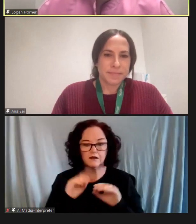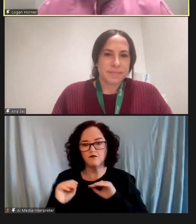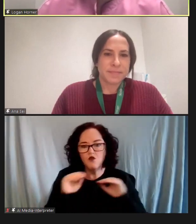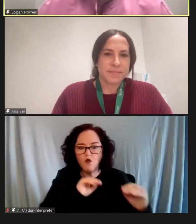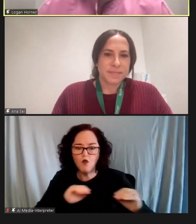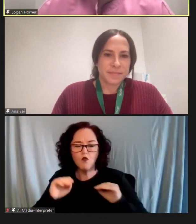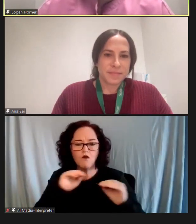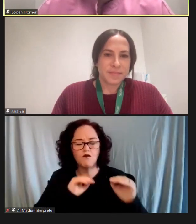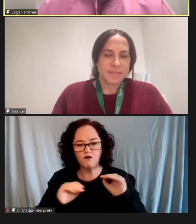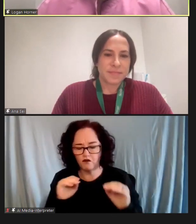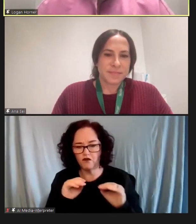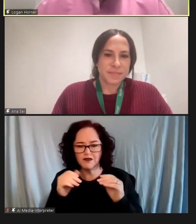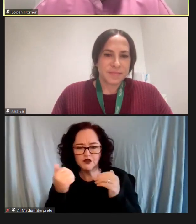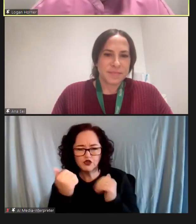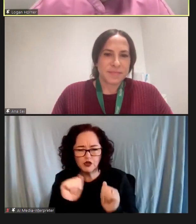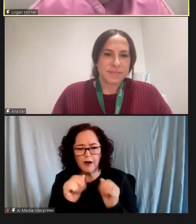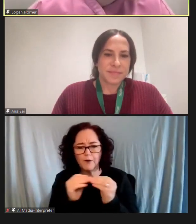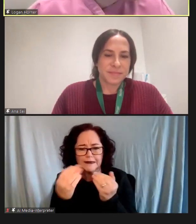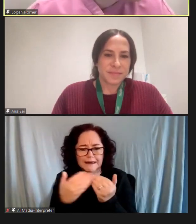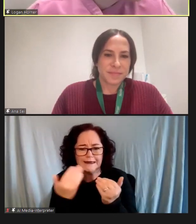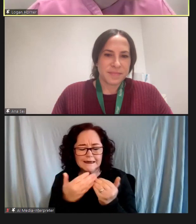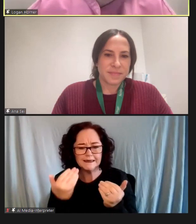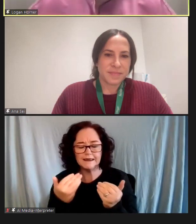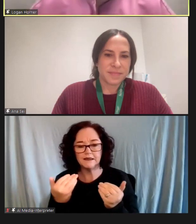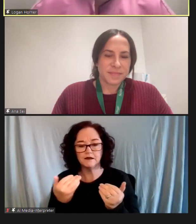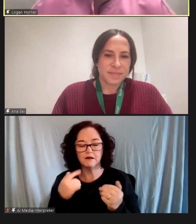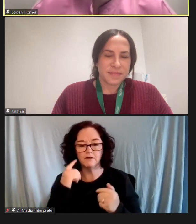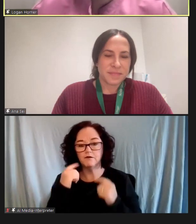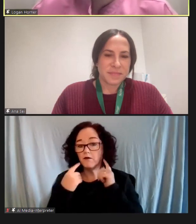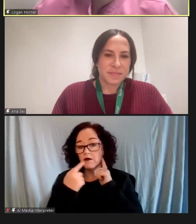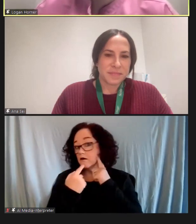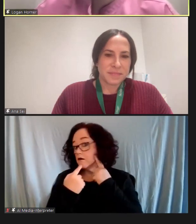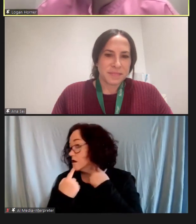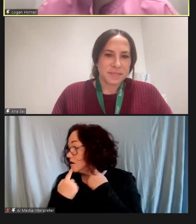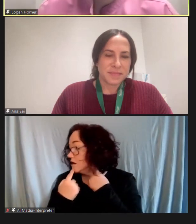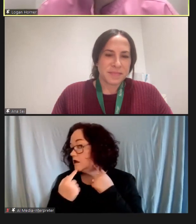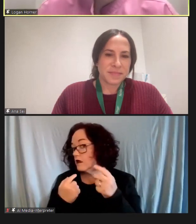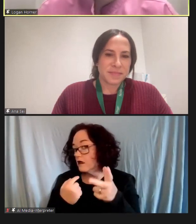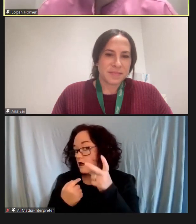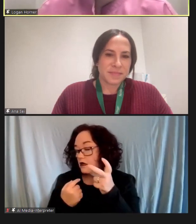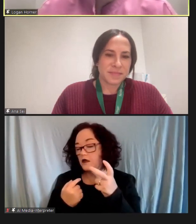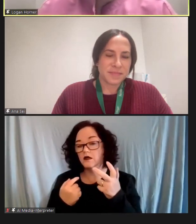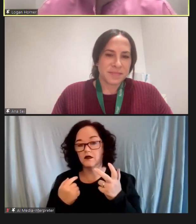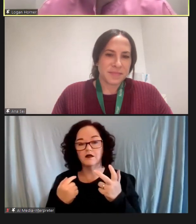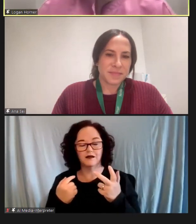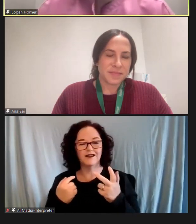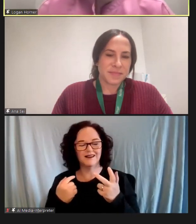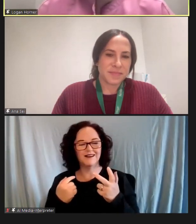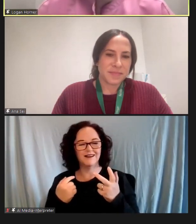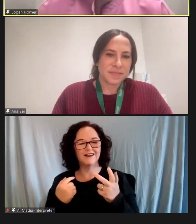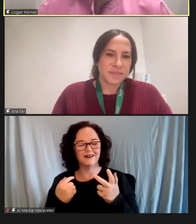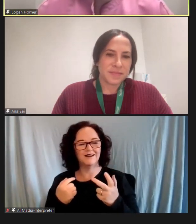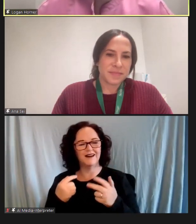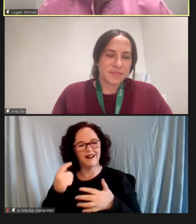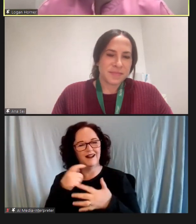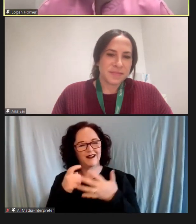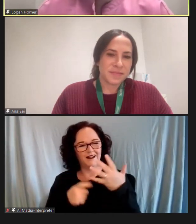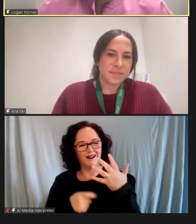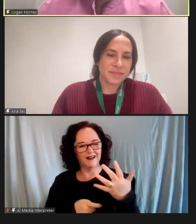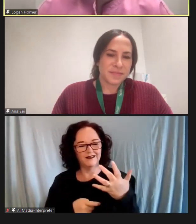easier you're turning your better hearing ear towards the speaker all of